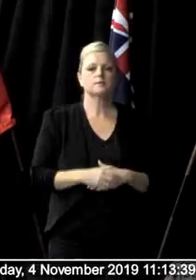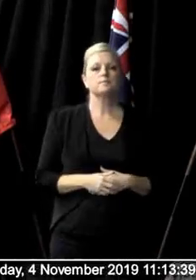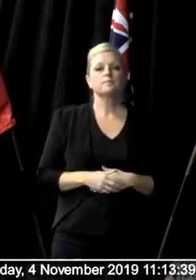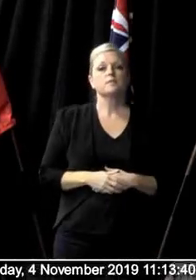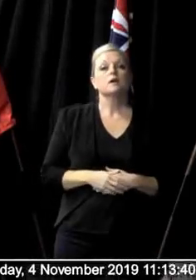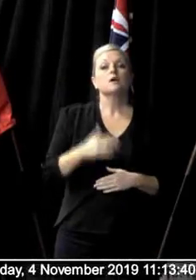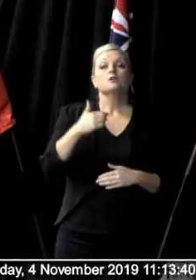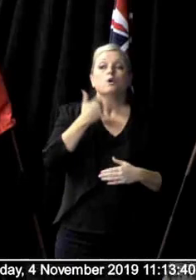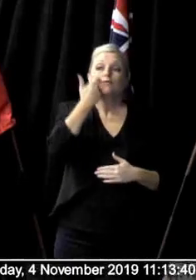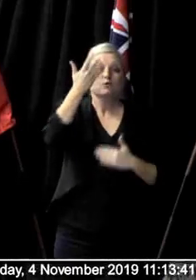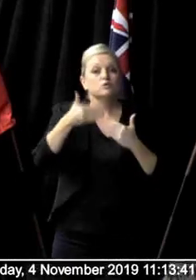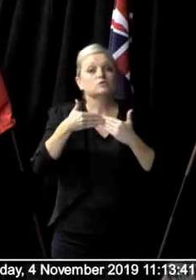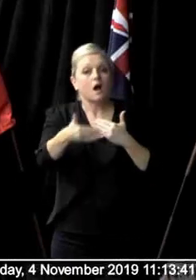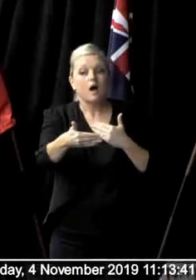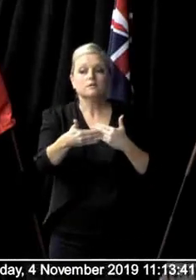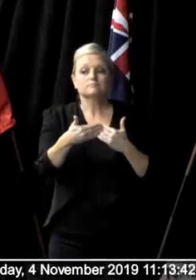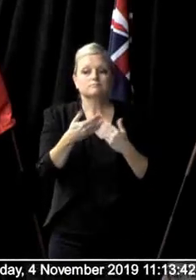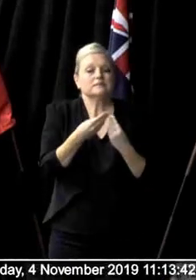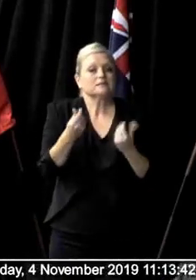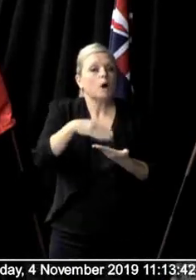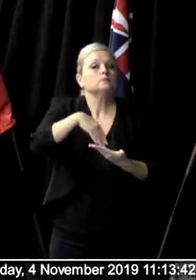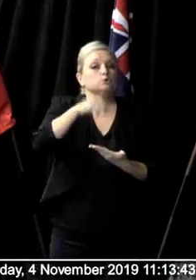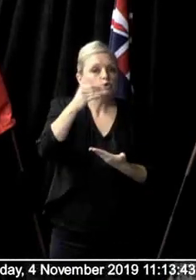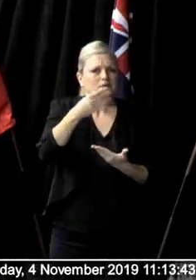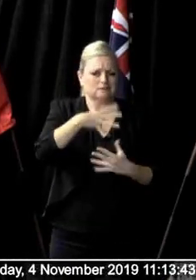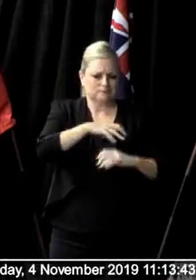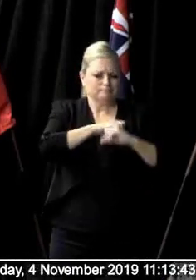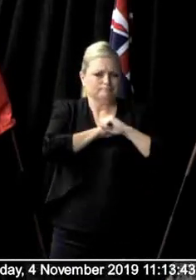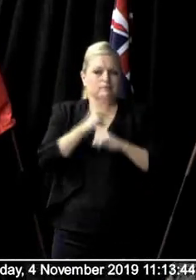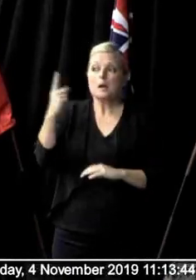students who are willing to share their story with us in such a public forum.